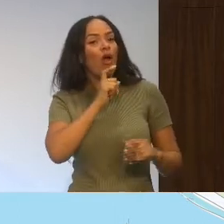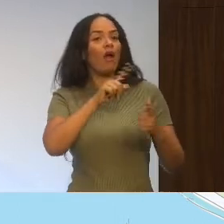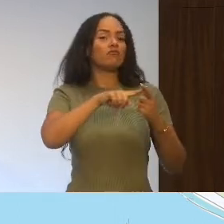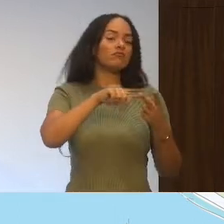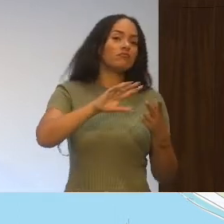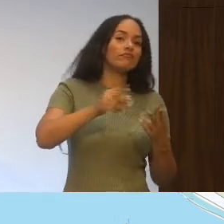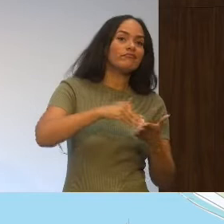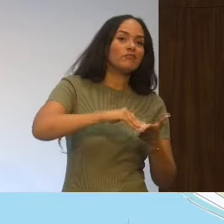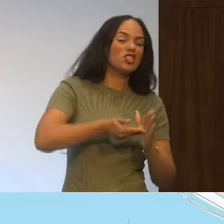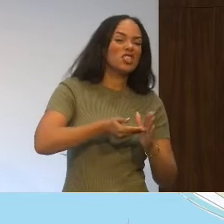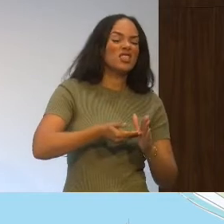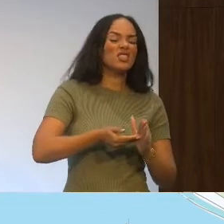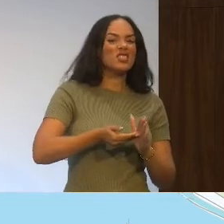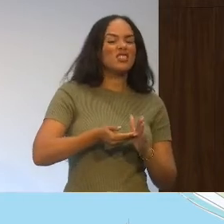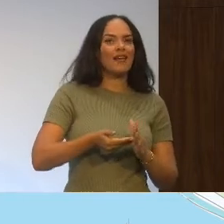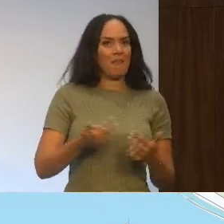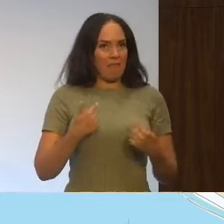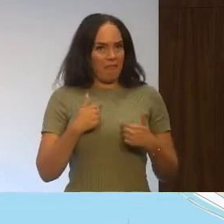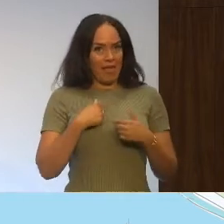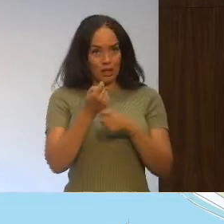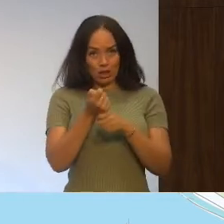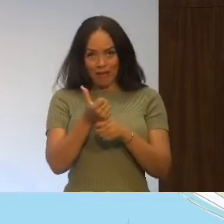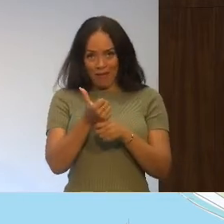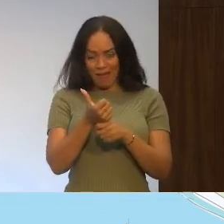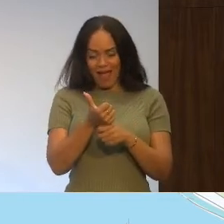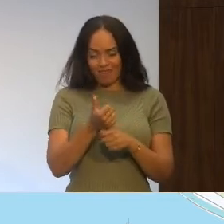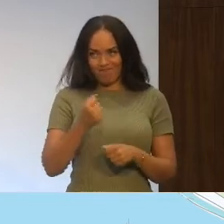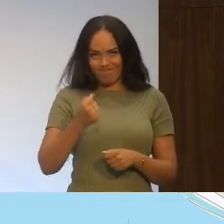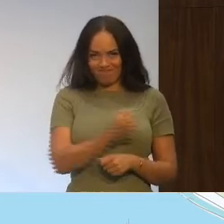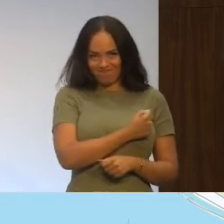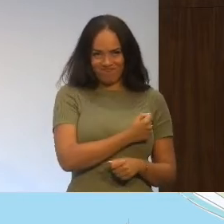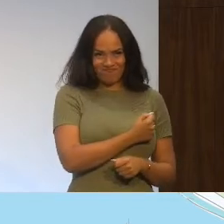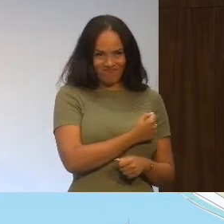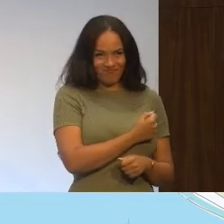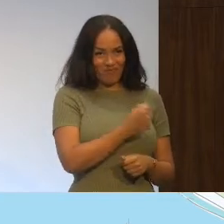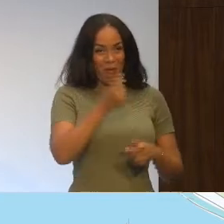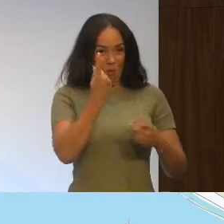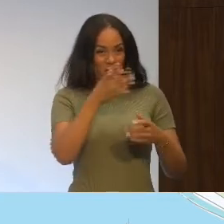And for me, it's champagne, which is real downer if I if I have a glass of champagne, I would get a migraine.